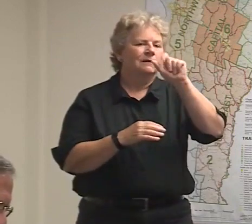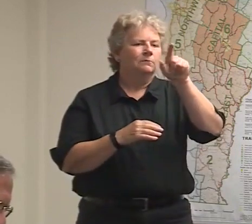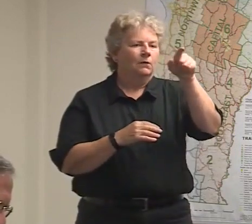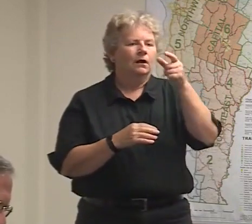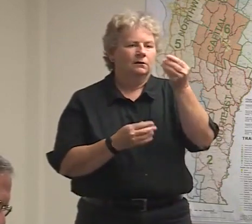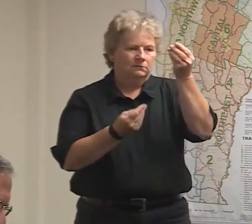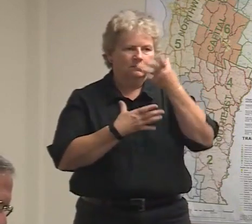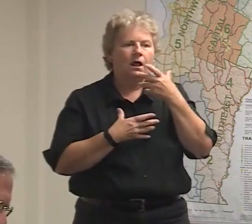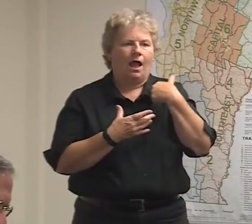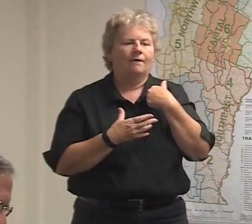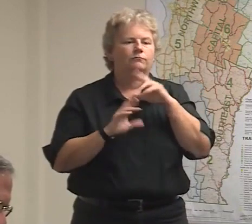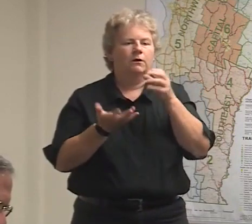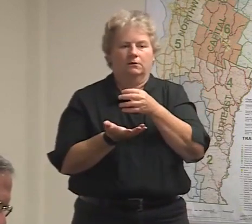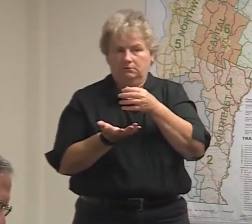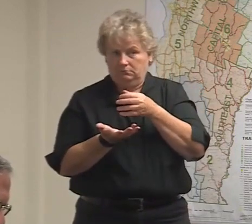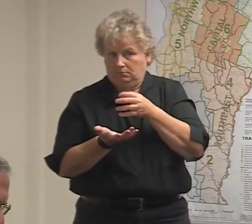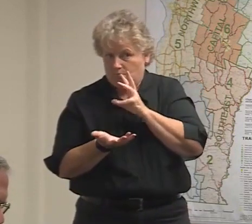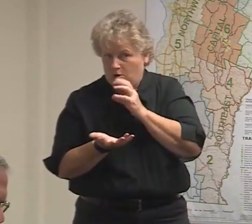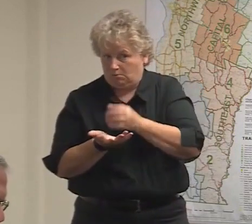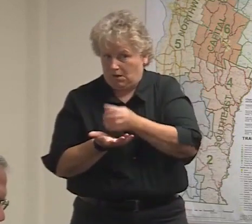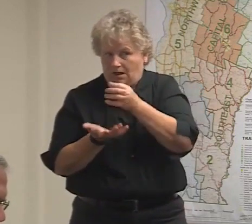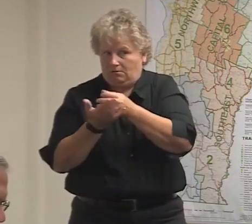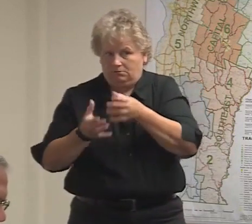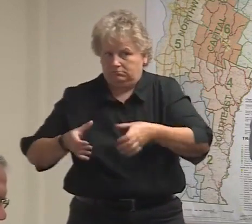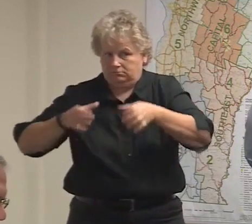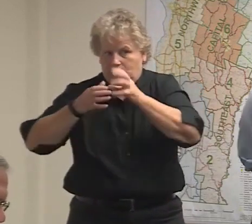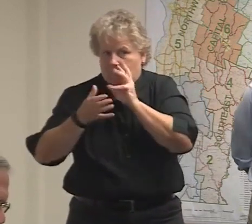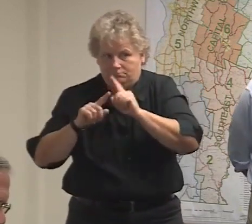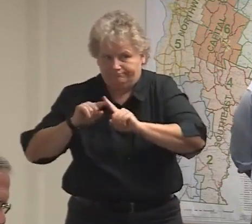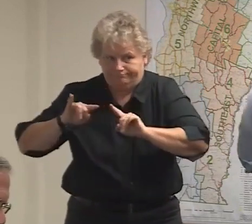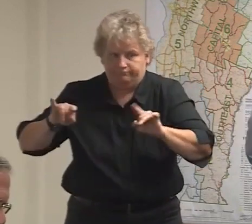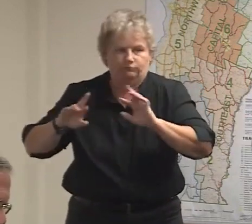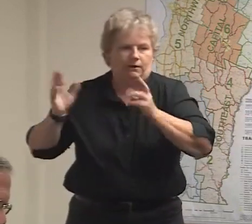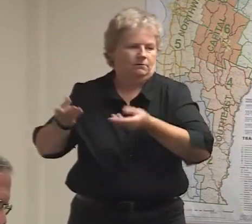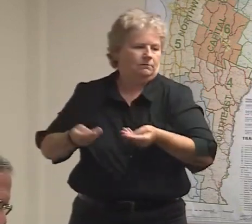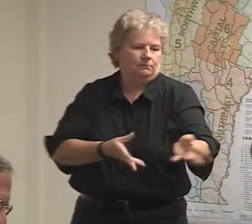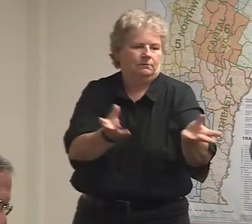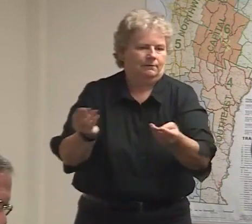AND WE’RE PREPARED TO HELP OUT. WE’VE NOT HAD A NUMBER OF REQUESTS.